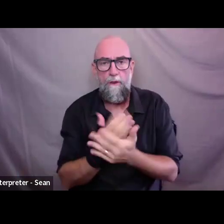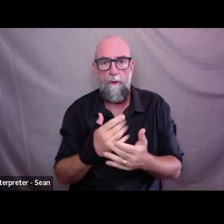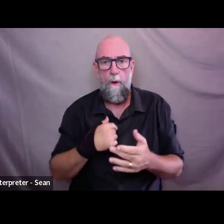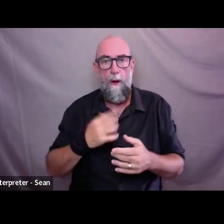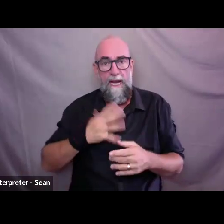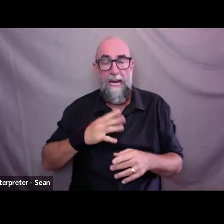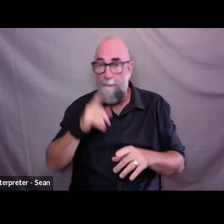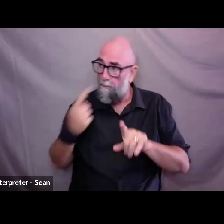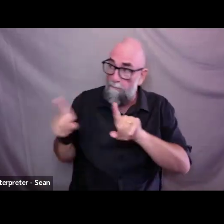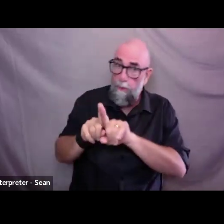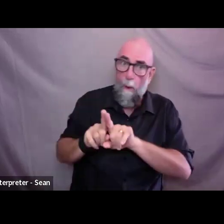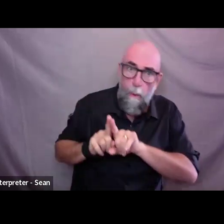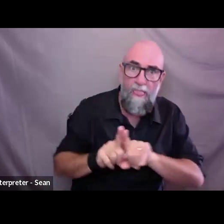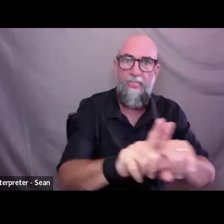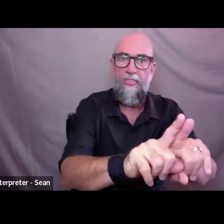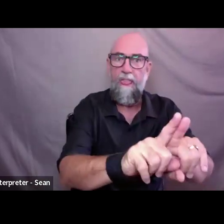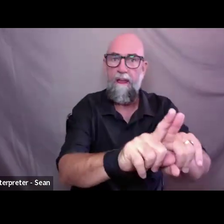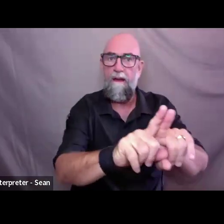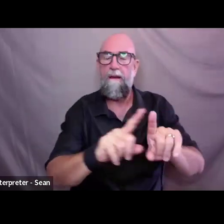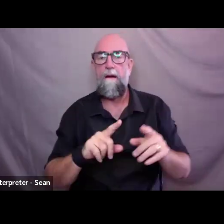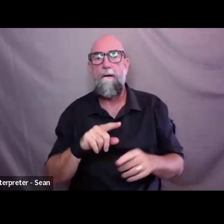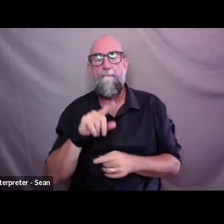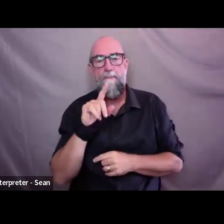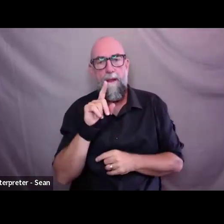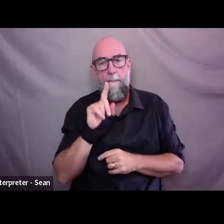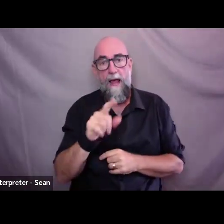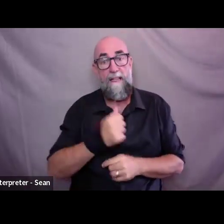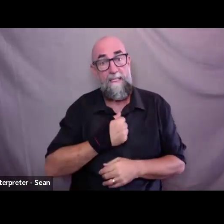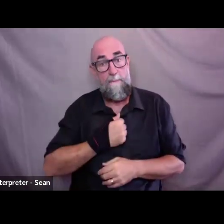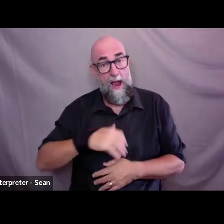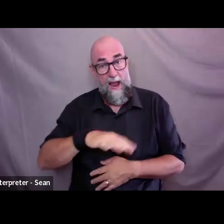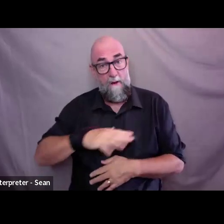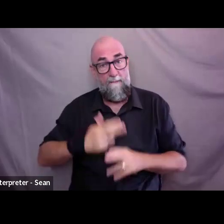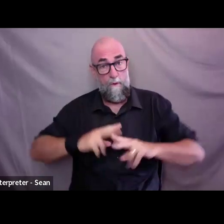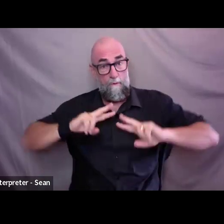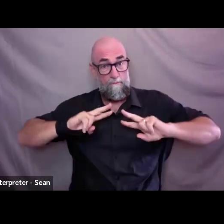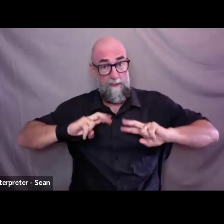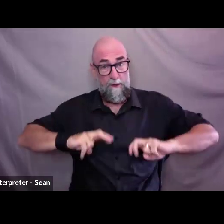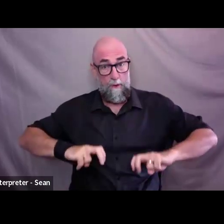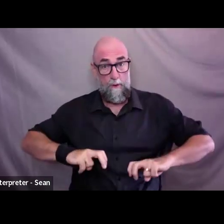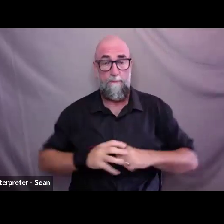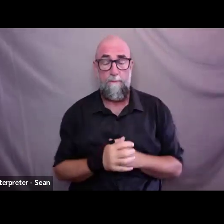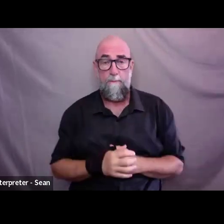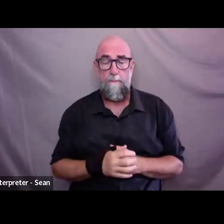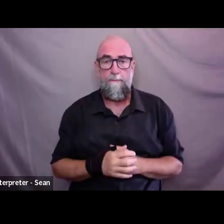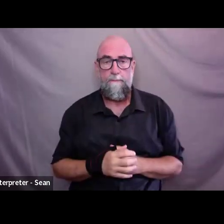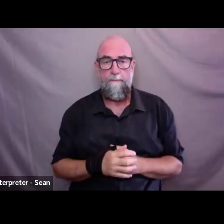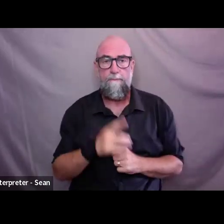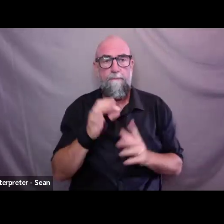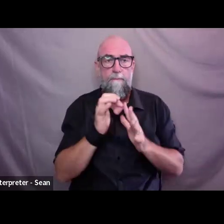ersws is so powerful. My research is often